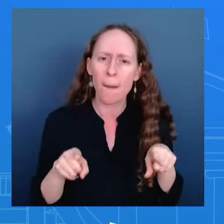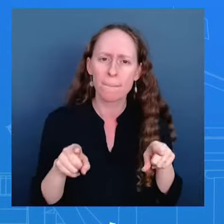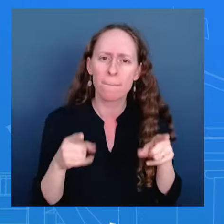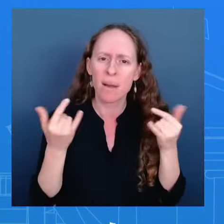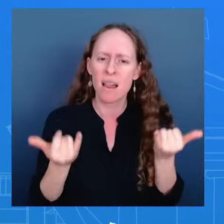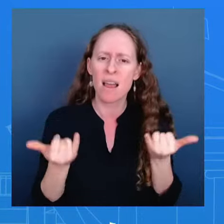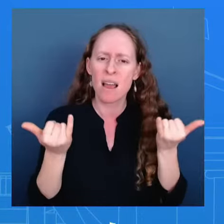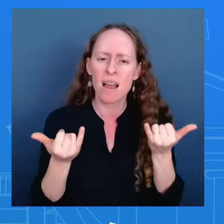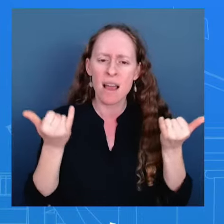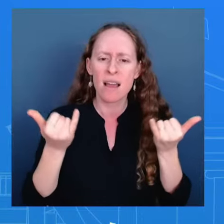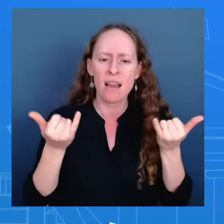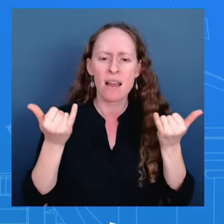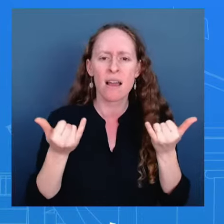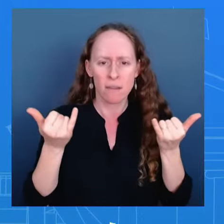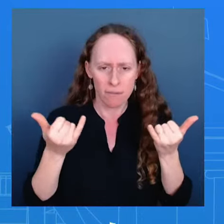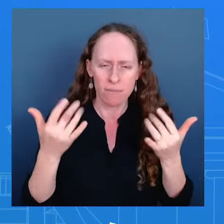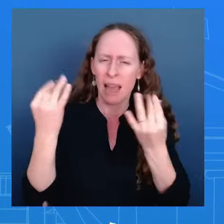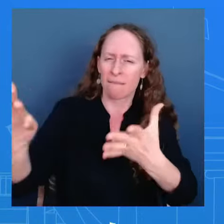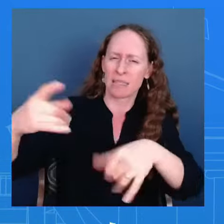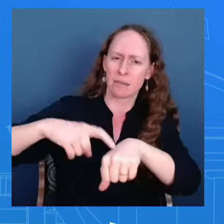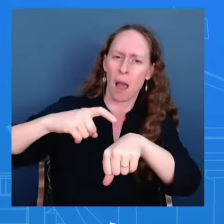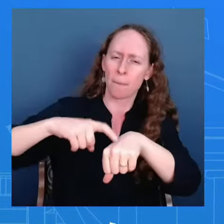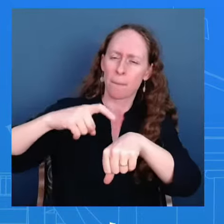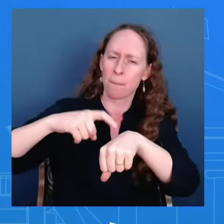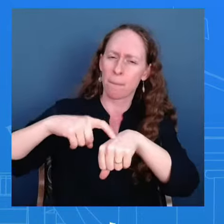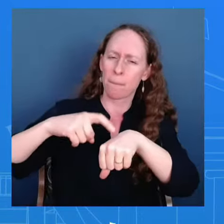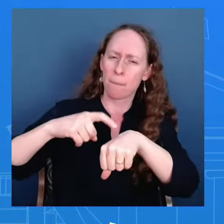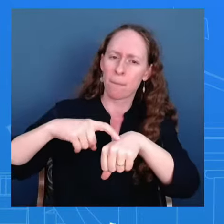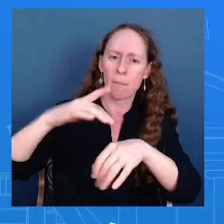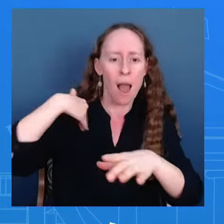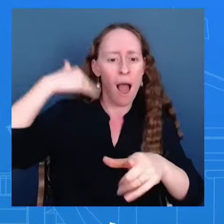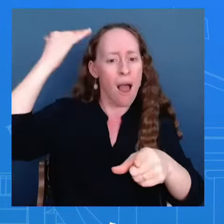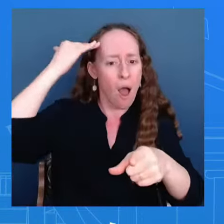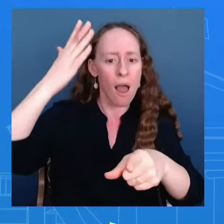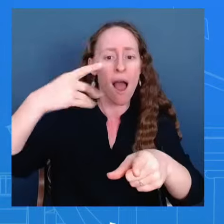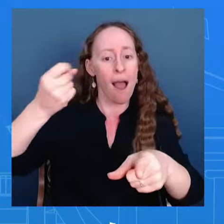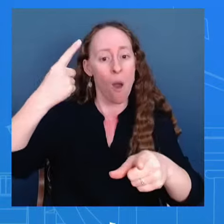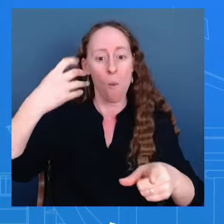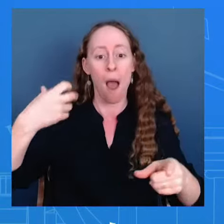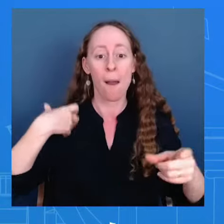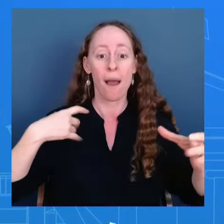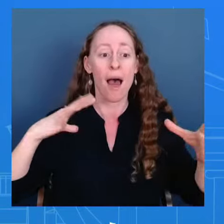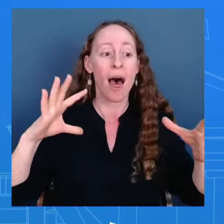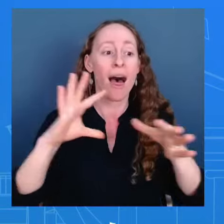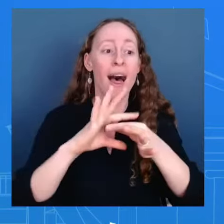Look, I know what you want me to say. I get it. There should be no civilians killed.